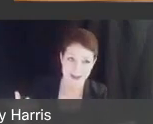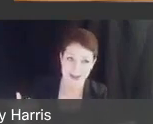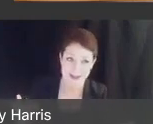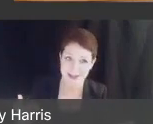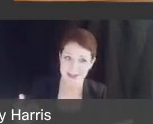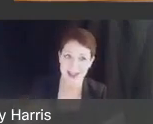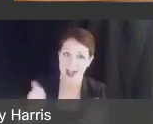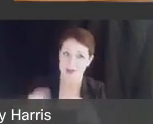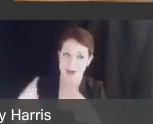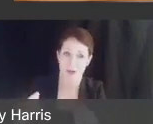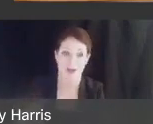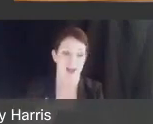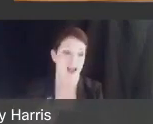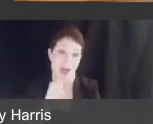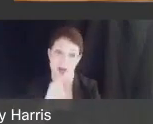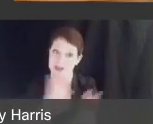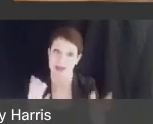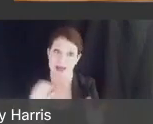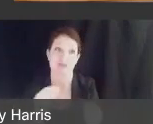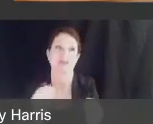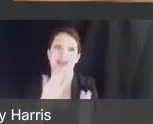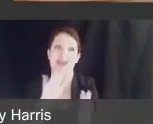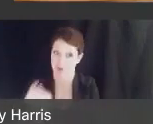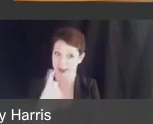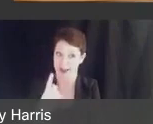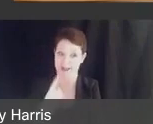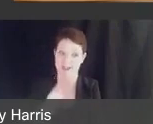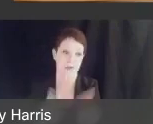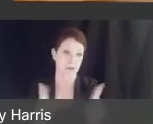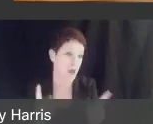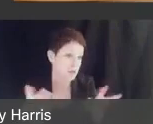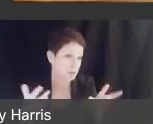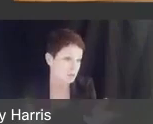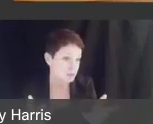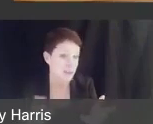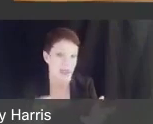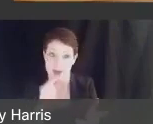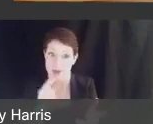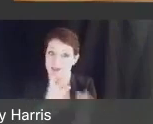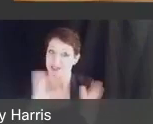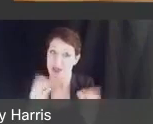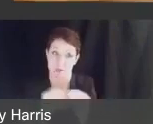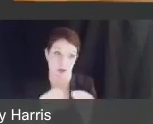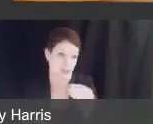[Commissioner Arkoosh] I don't have much else to, thank you for asking, and I don't have much else to report.